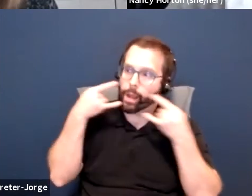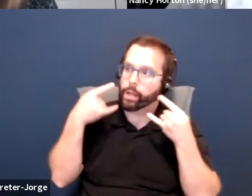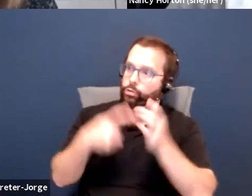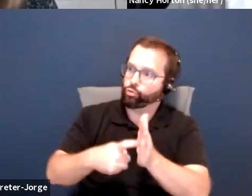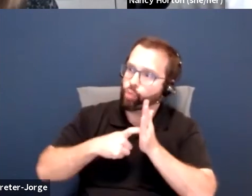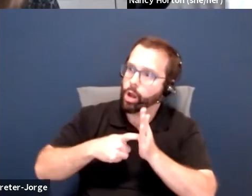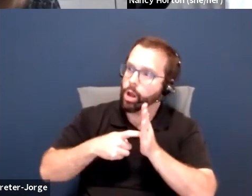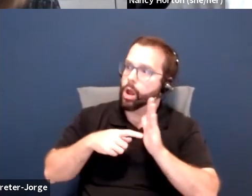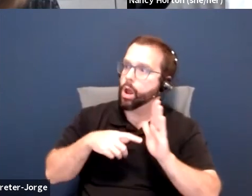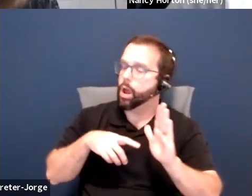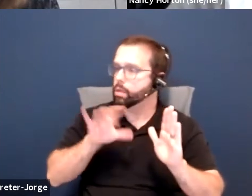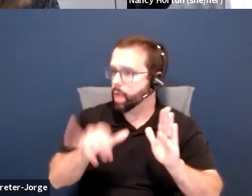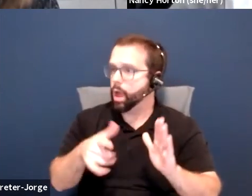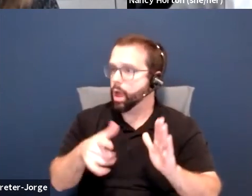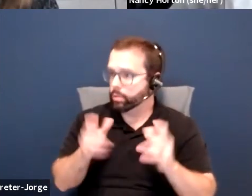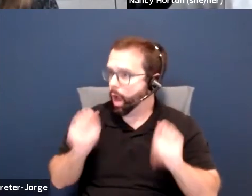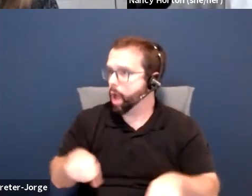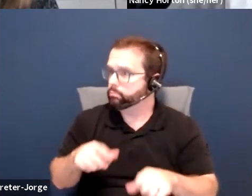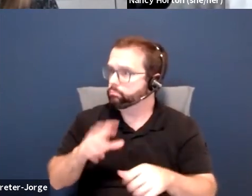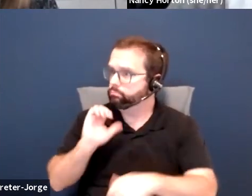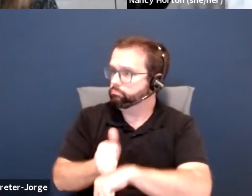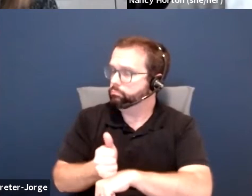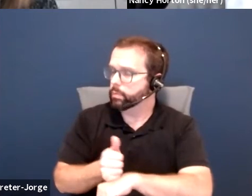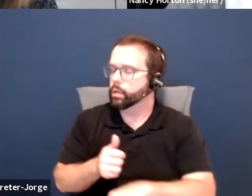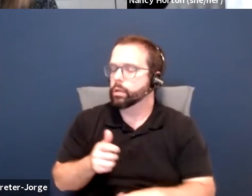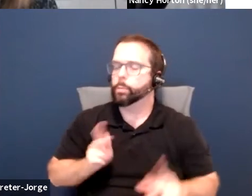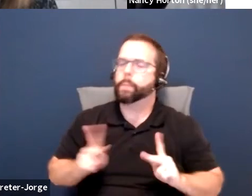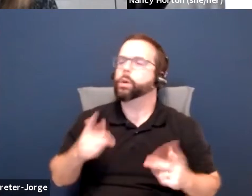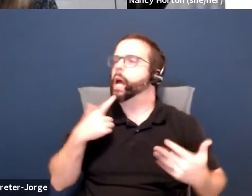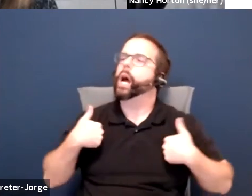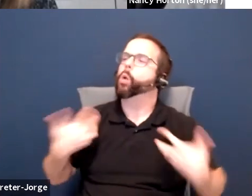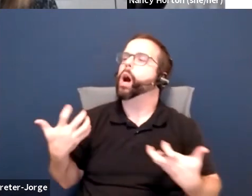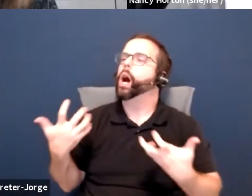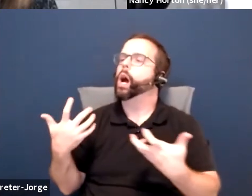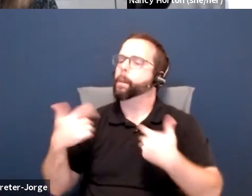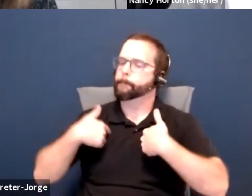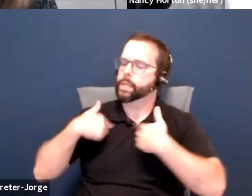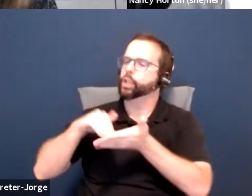requires masks is a -- is a valid policy. So people were asking to either be excused from wearing the mask